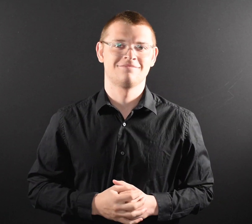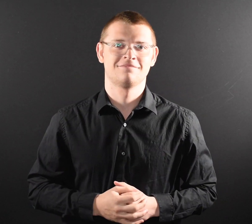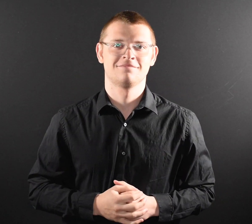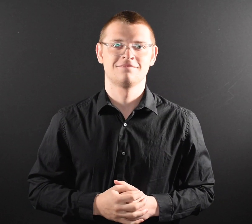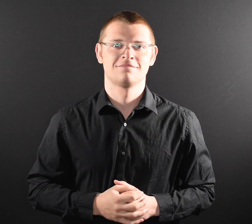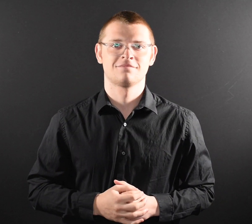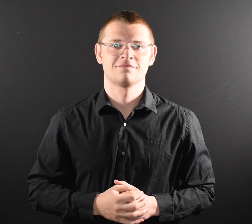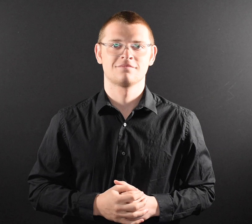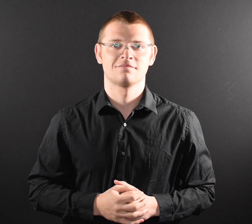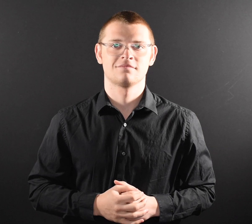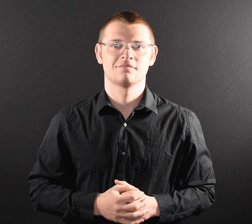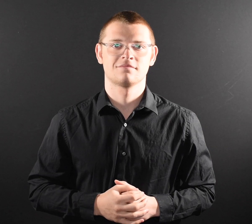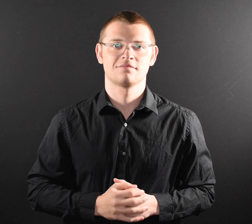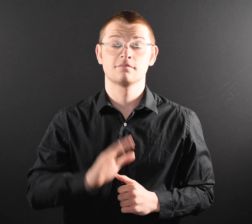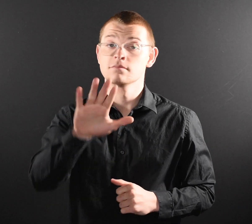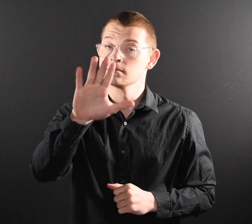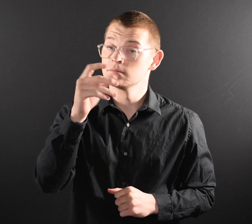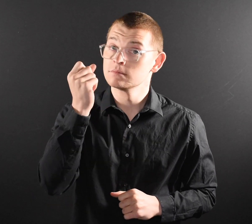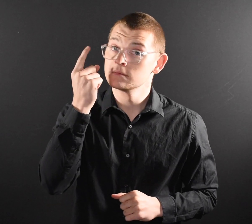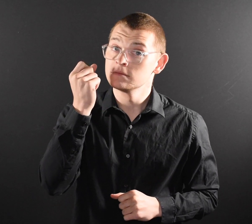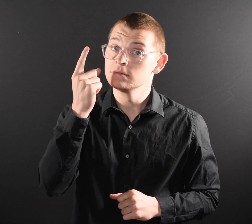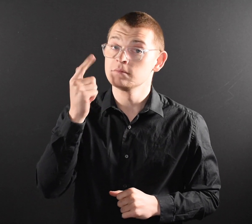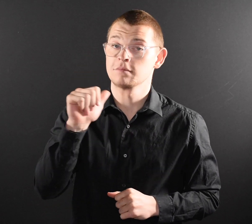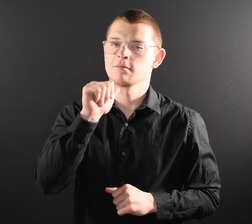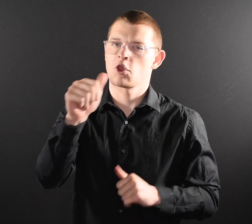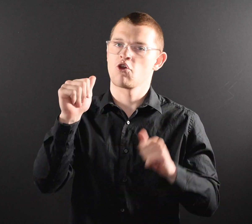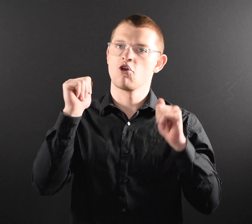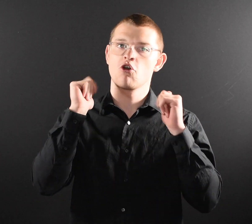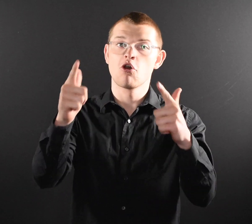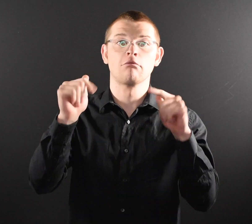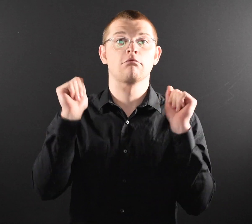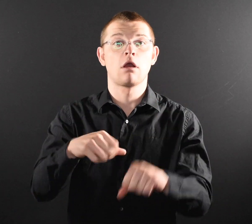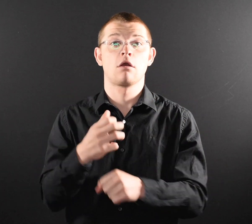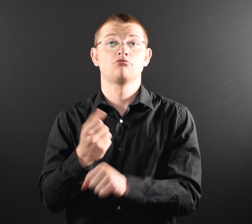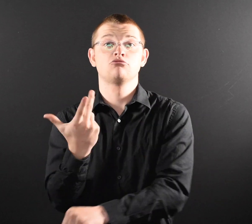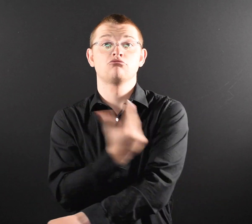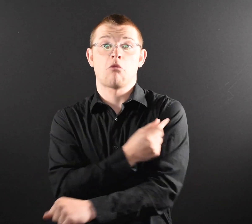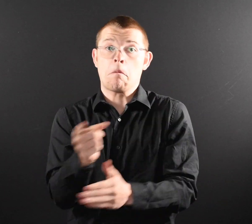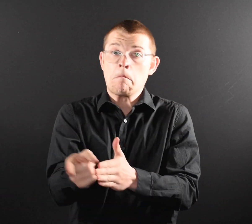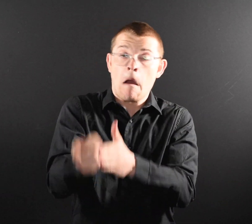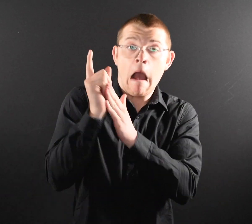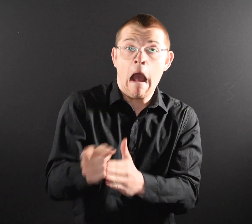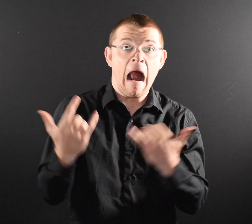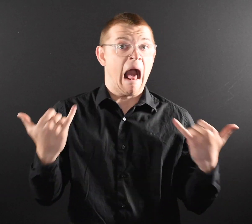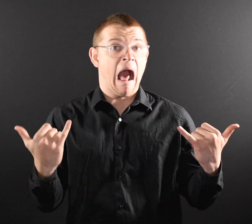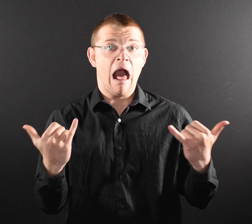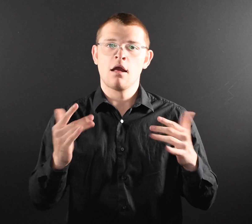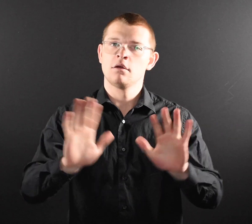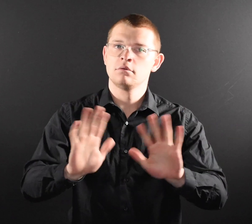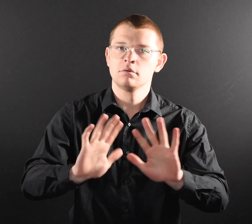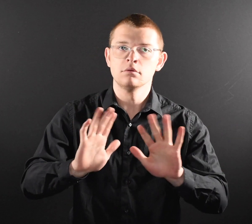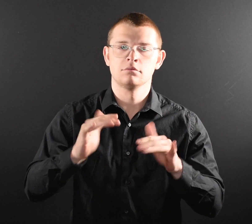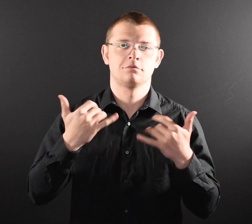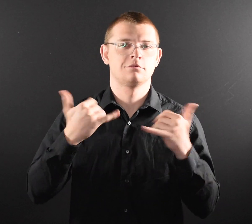• Not everyone will be able to get a shot on demand right away. Though we are getting